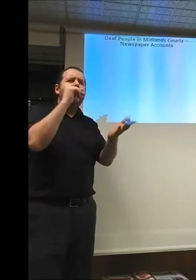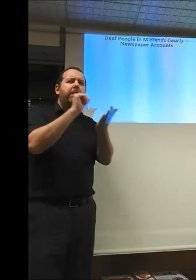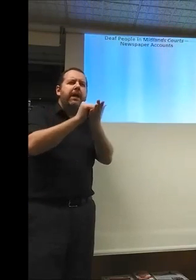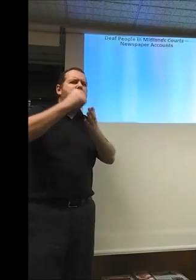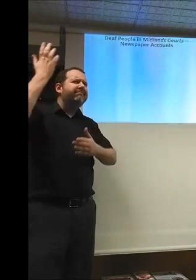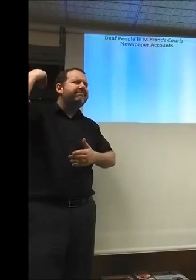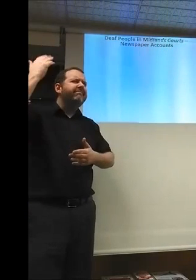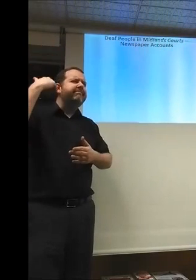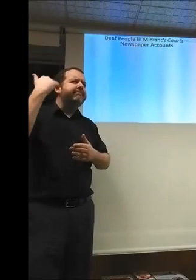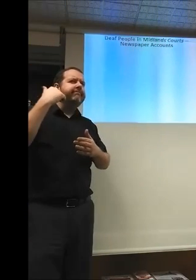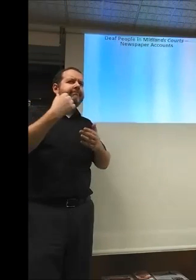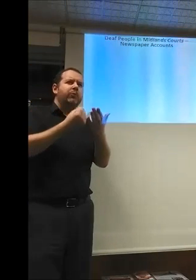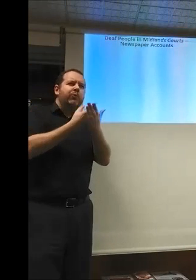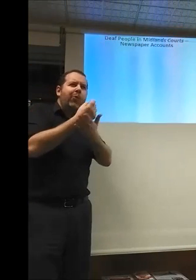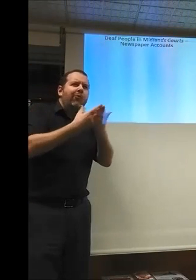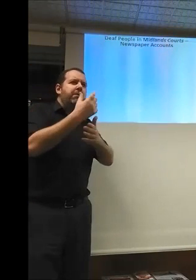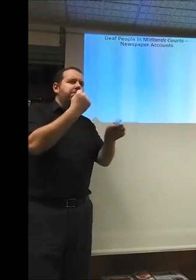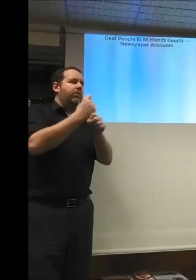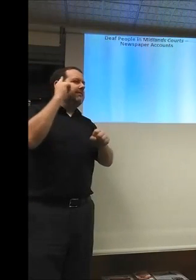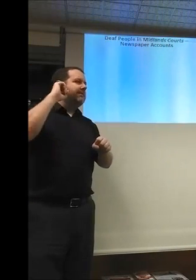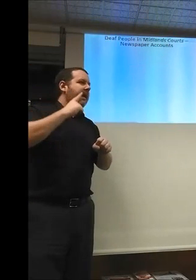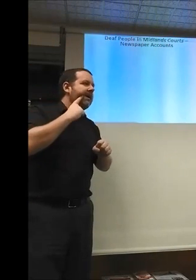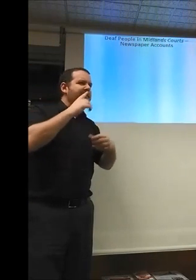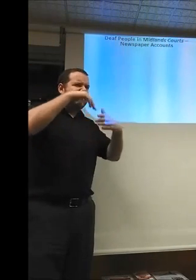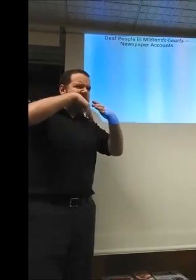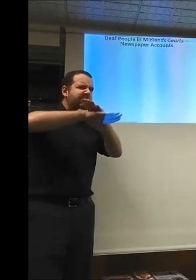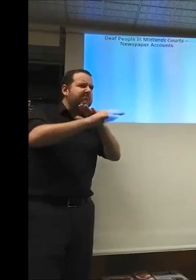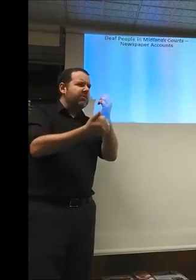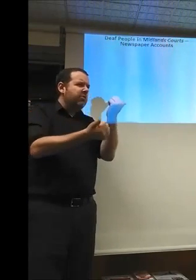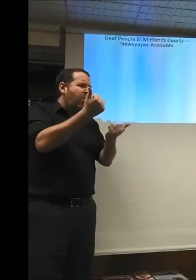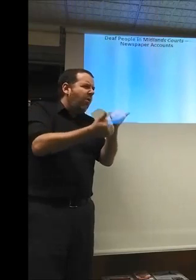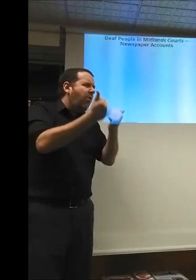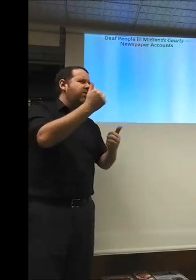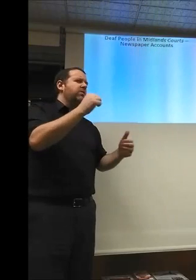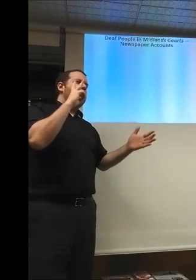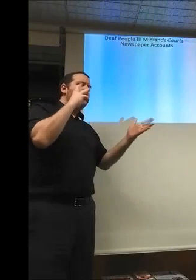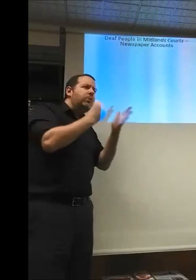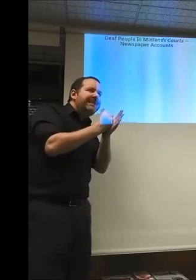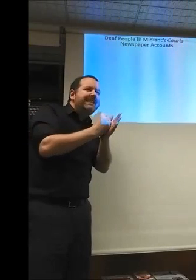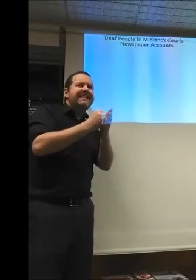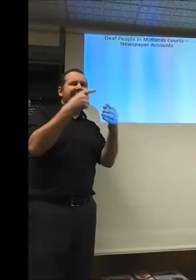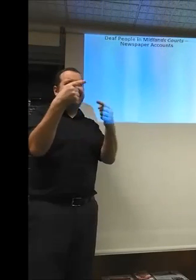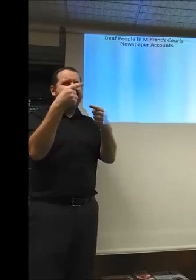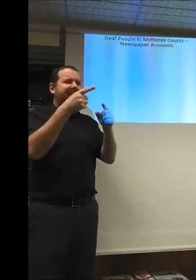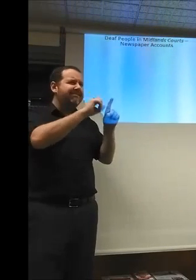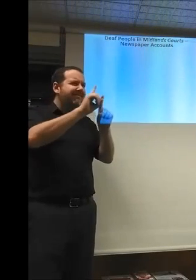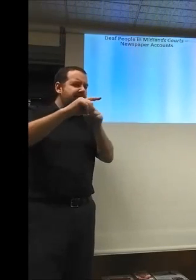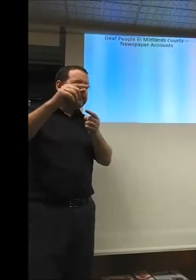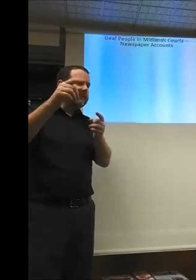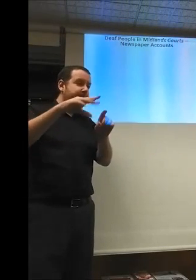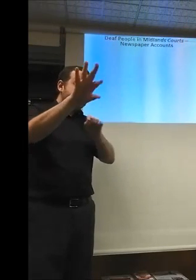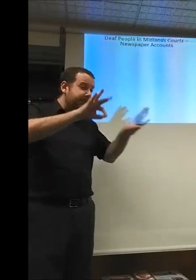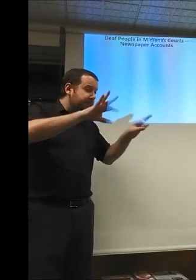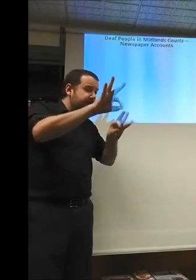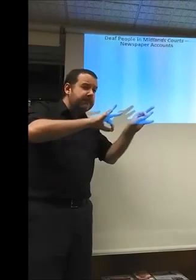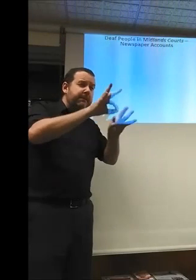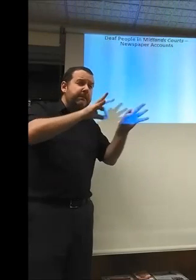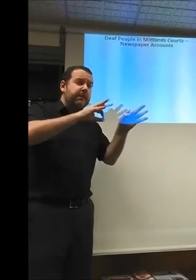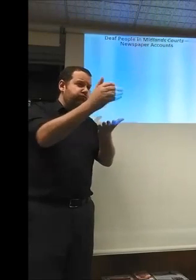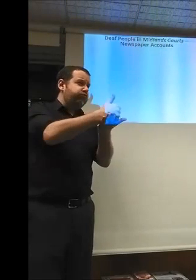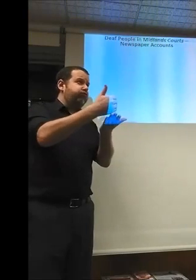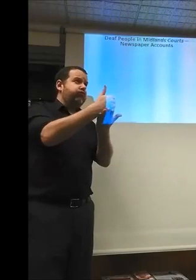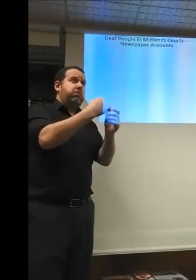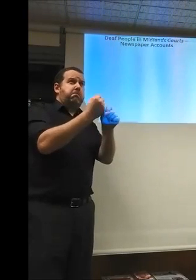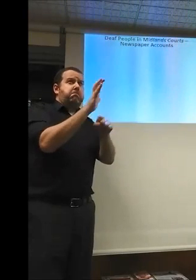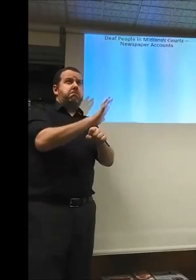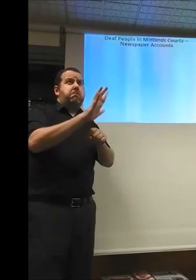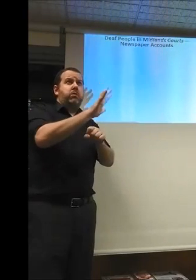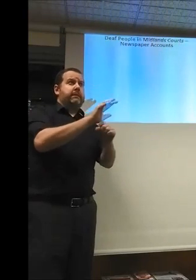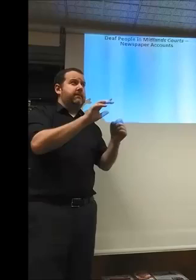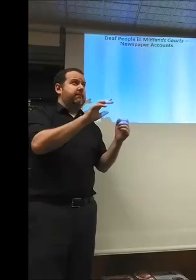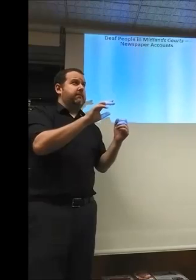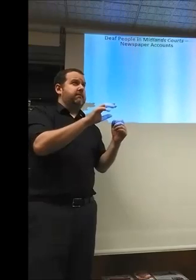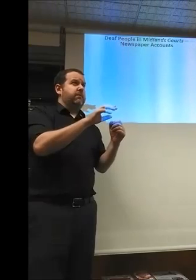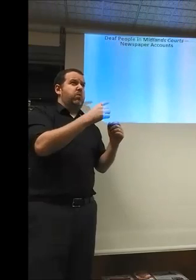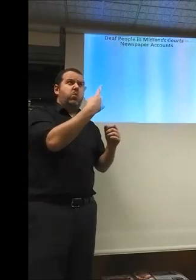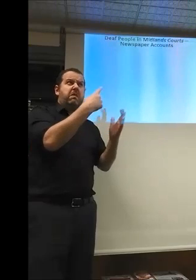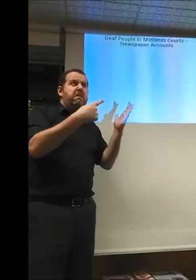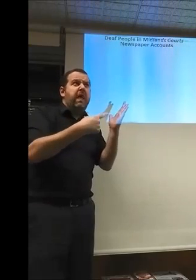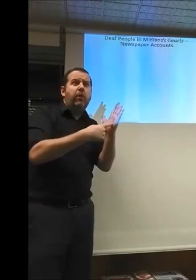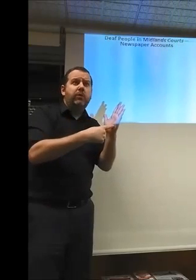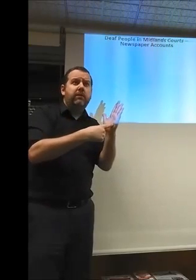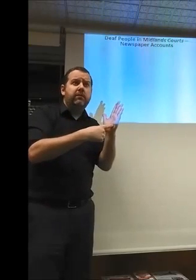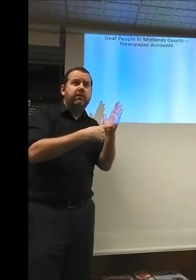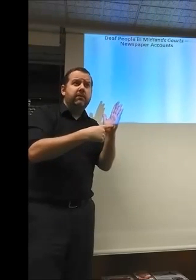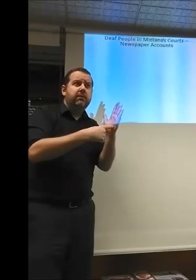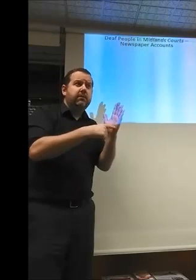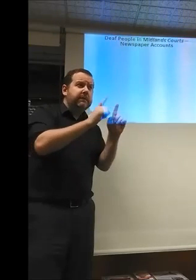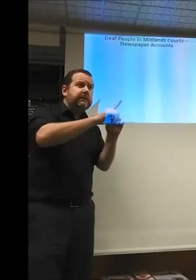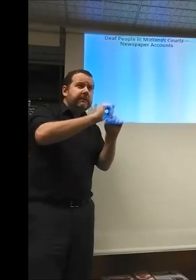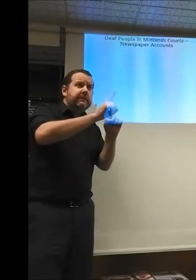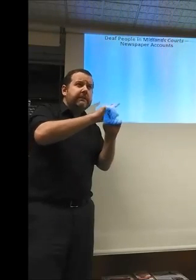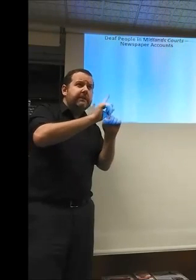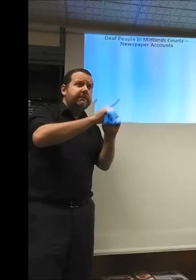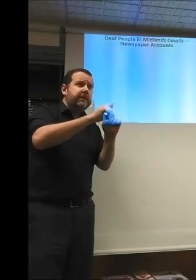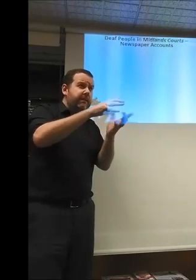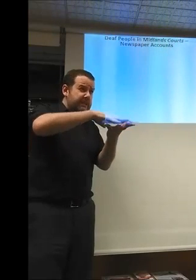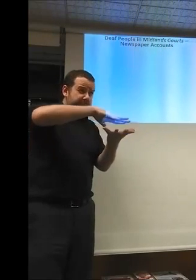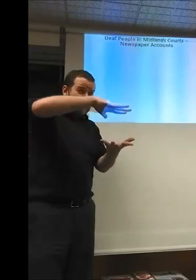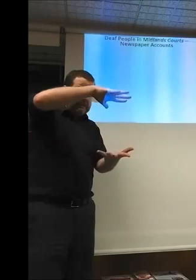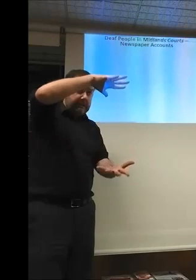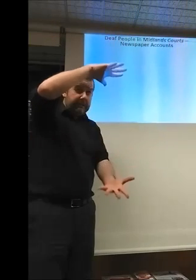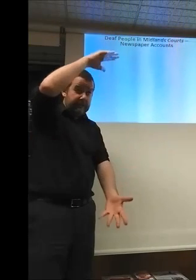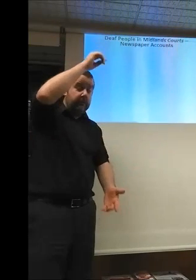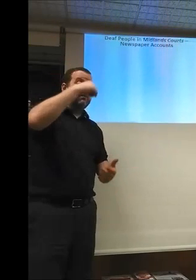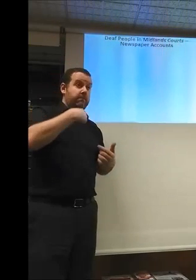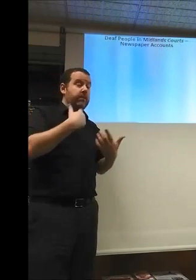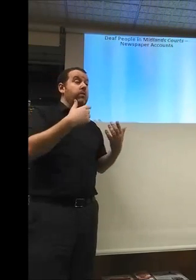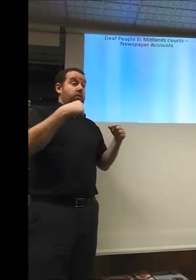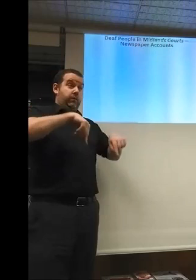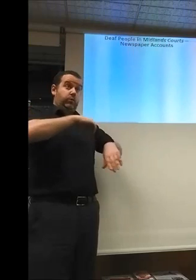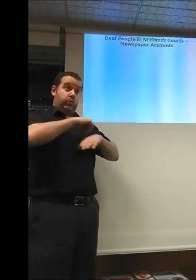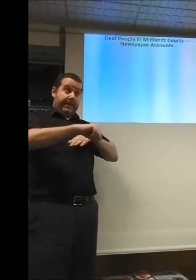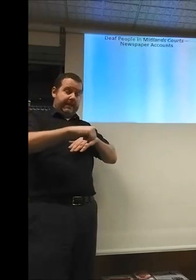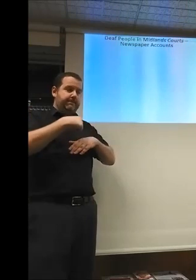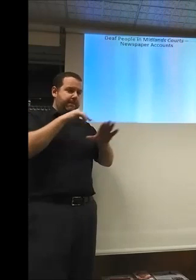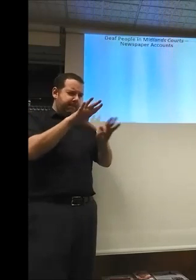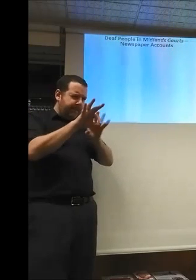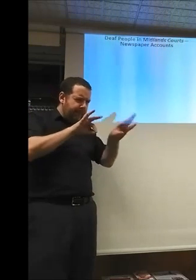So it was Queens County and the next example I here..